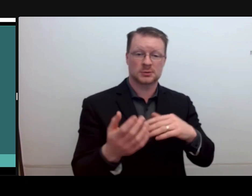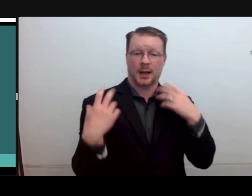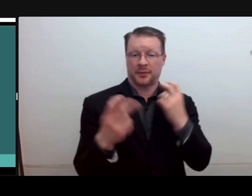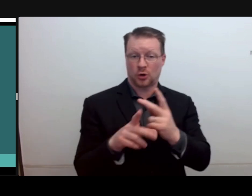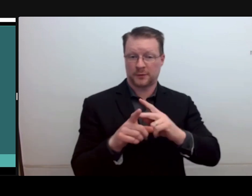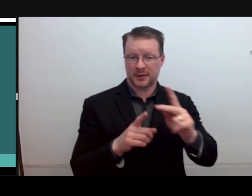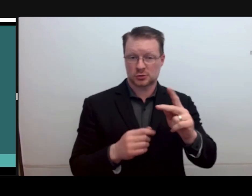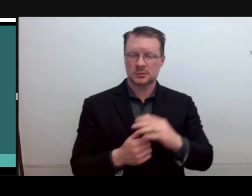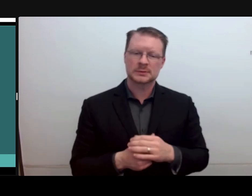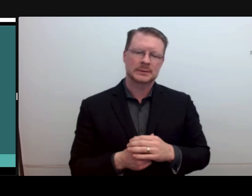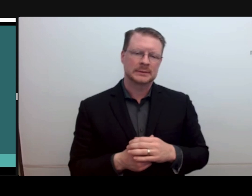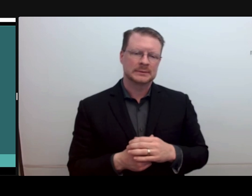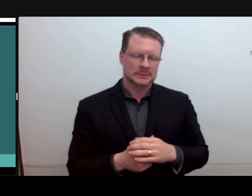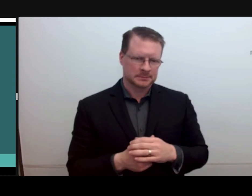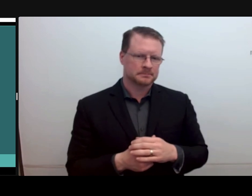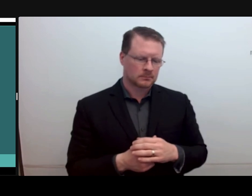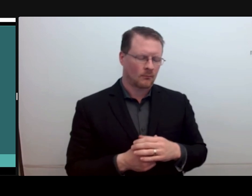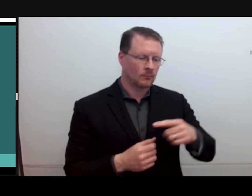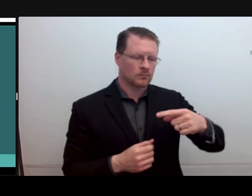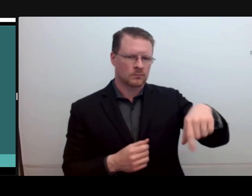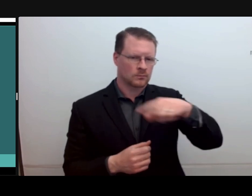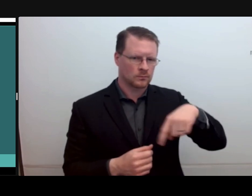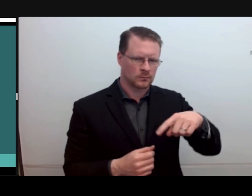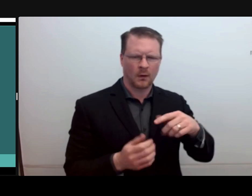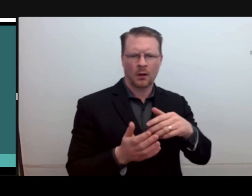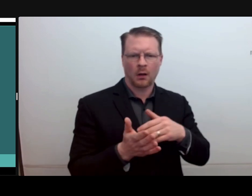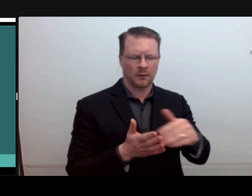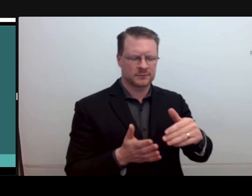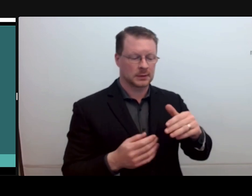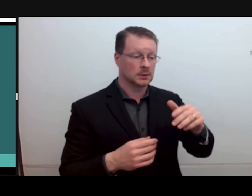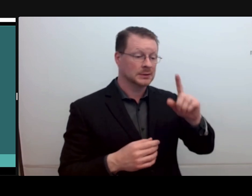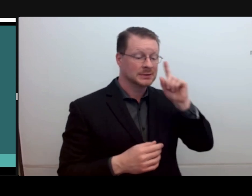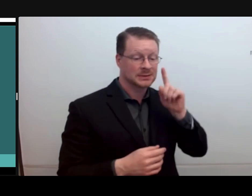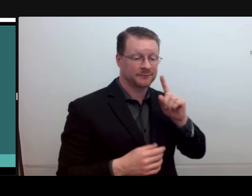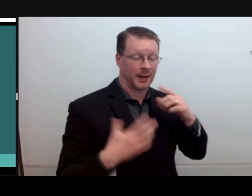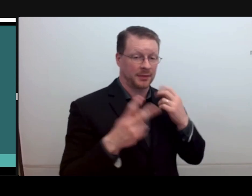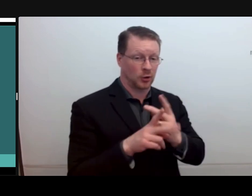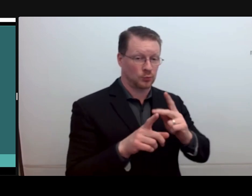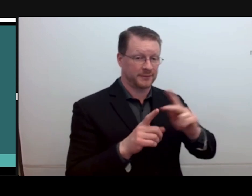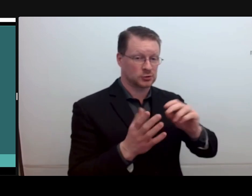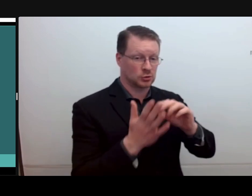physicians, and healthcare professionals. Within that group, often deaf healthcare